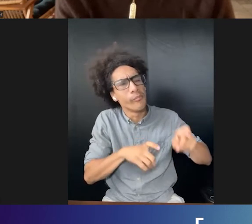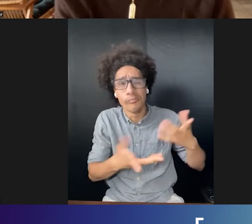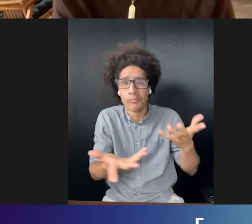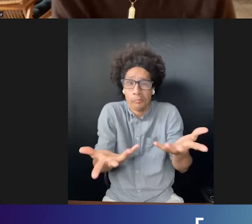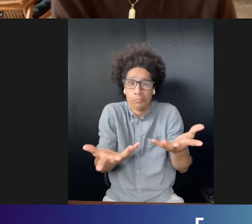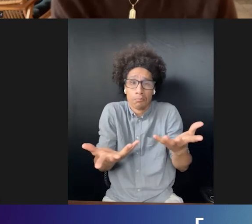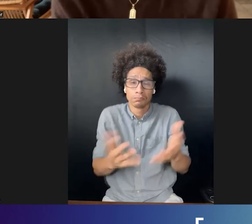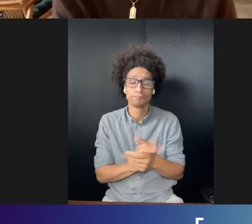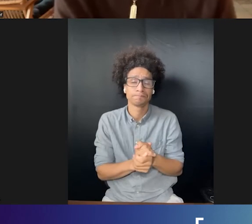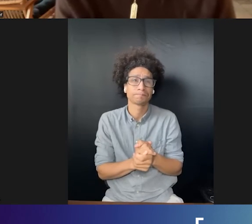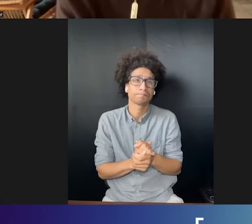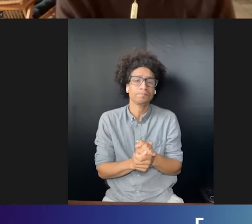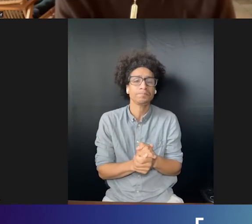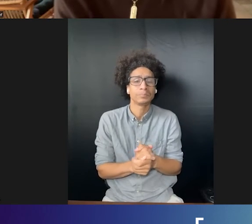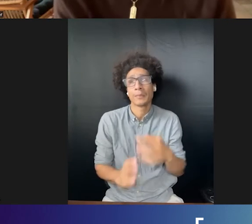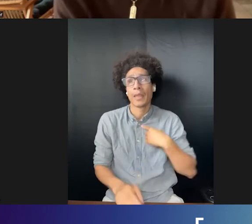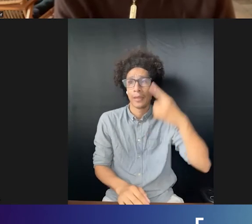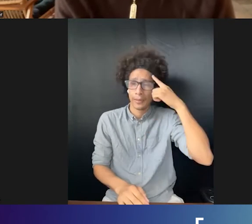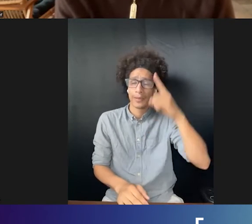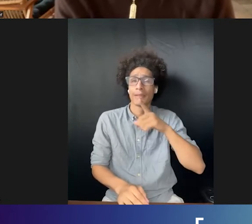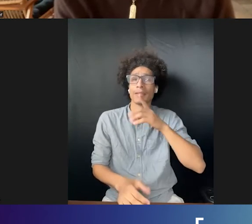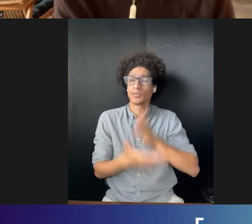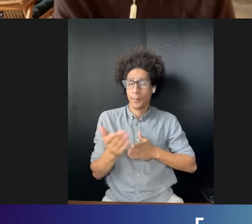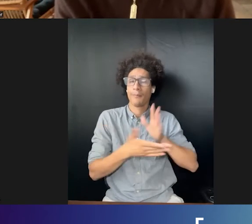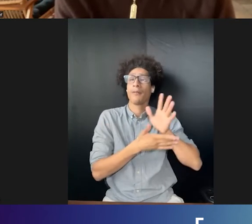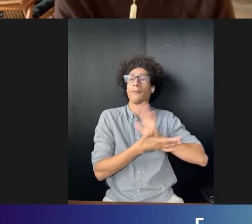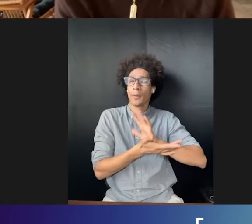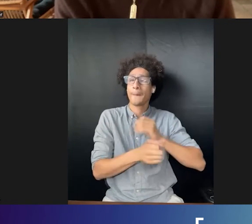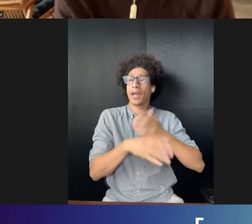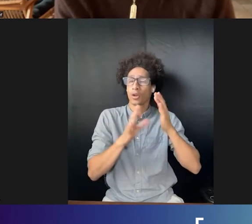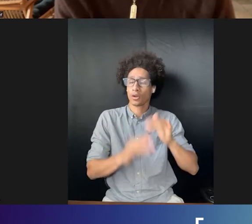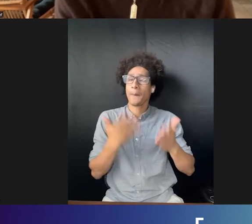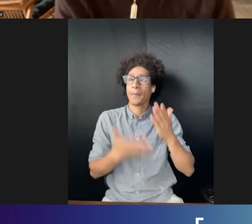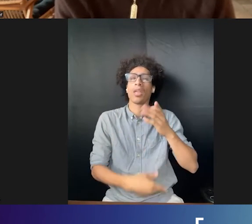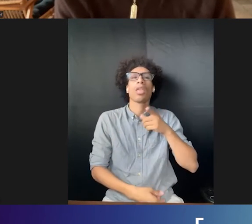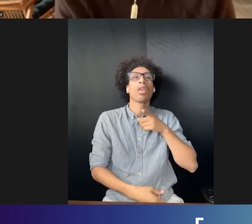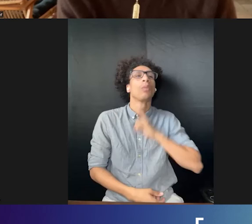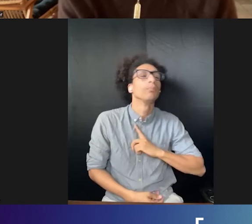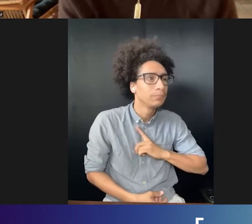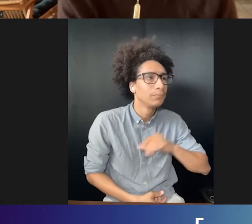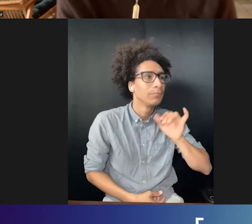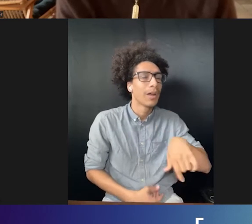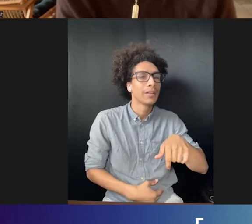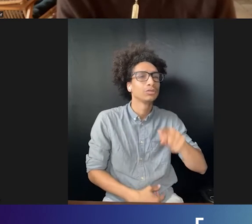I think that there's filmmakers that might fall into that trap of working with someone who isn't actually positioned